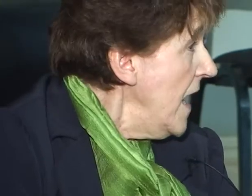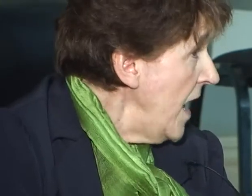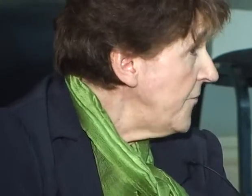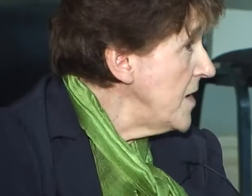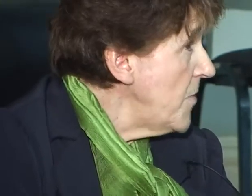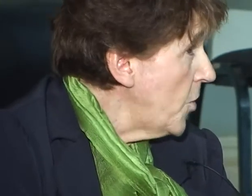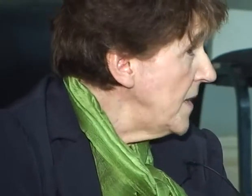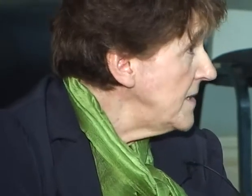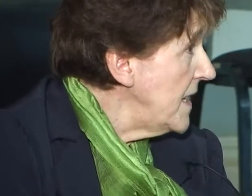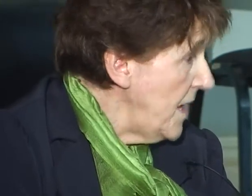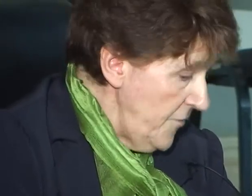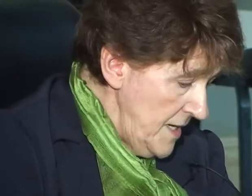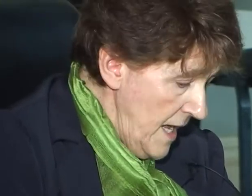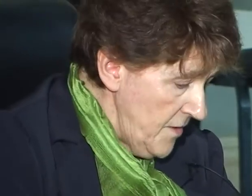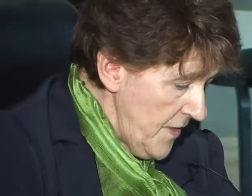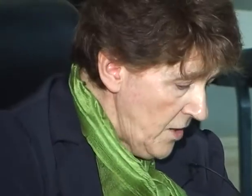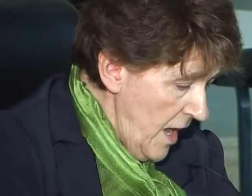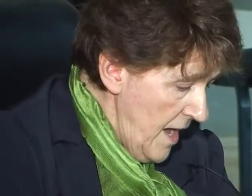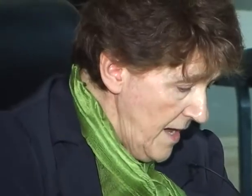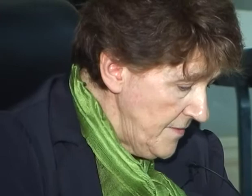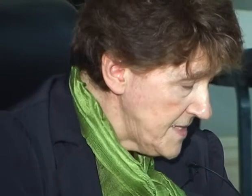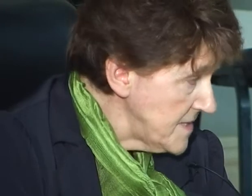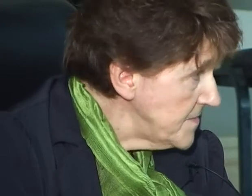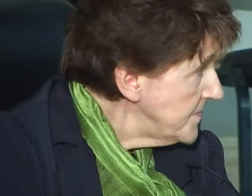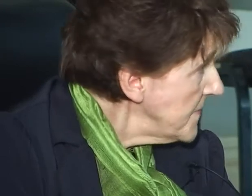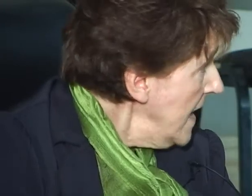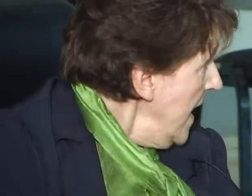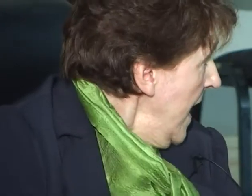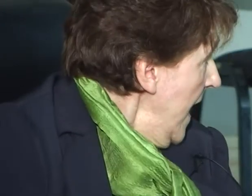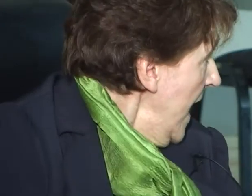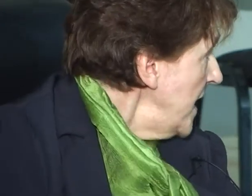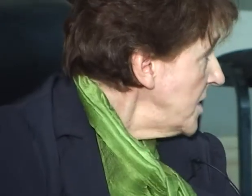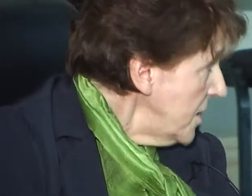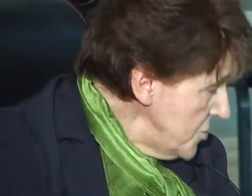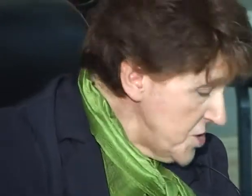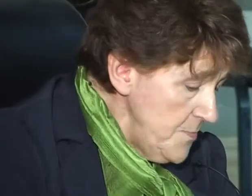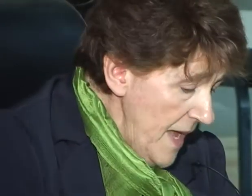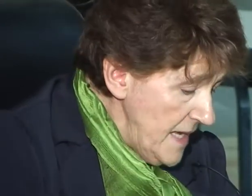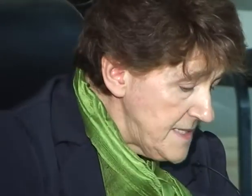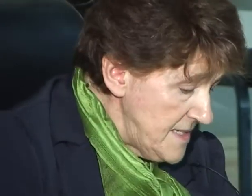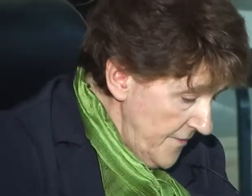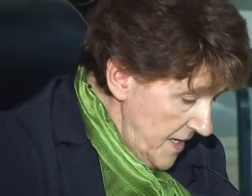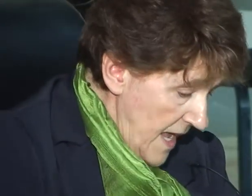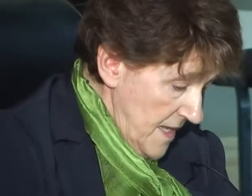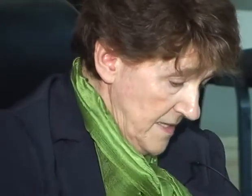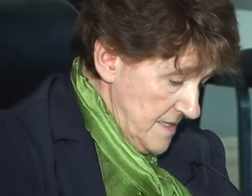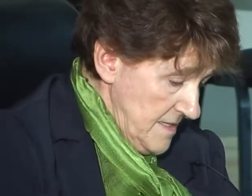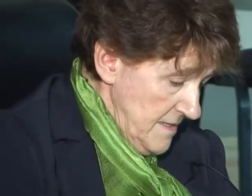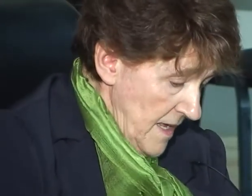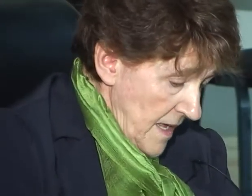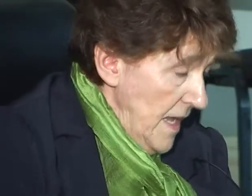every moment and every day of their lives. And inclusion pays dividends.